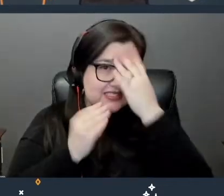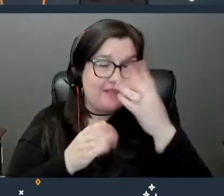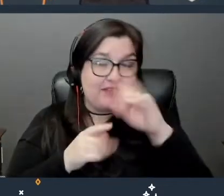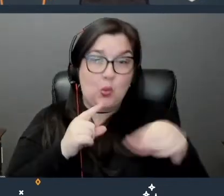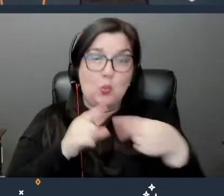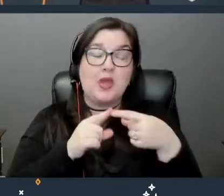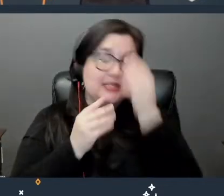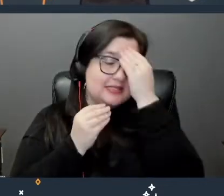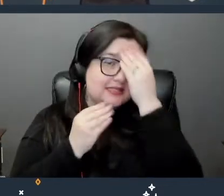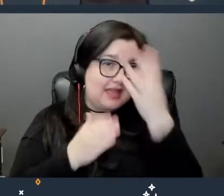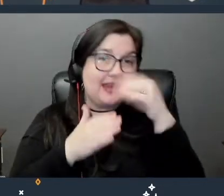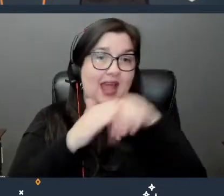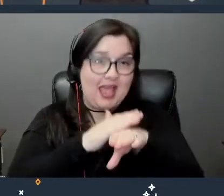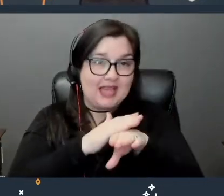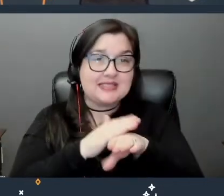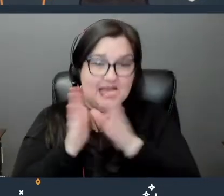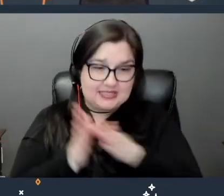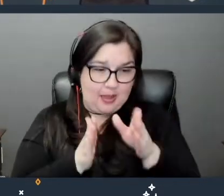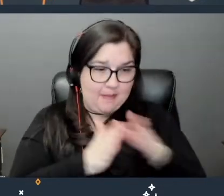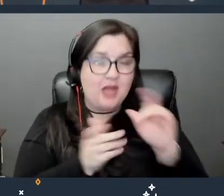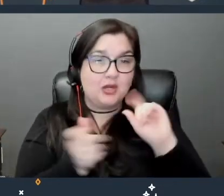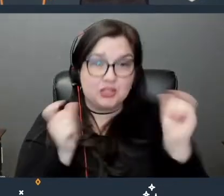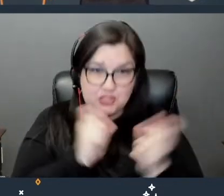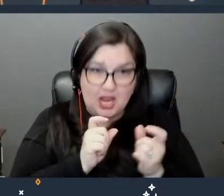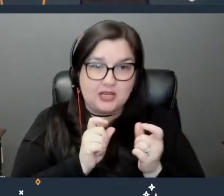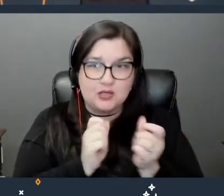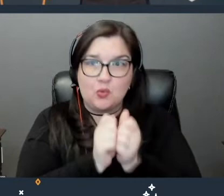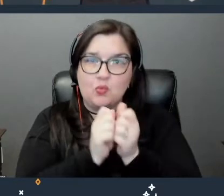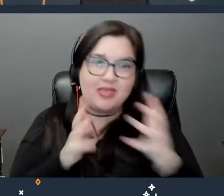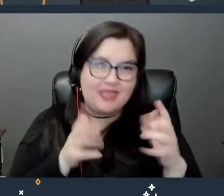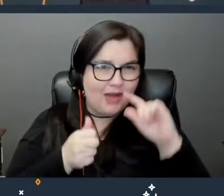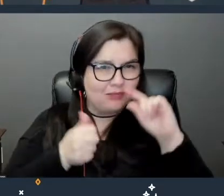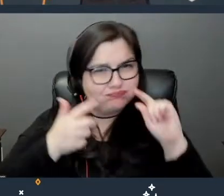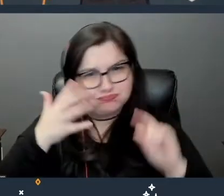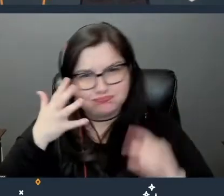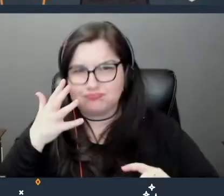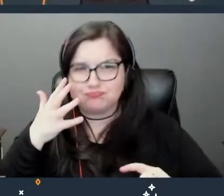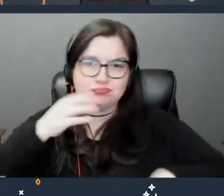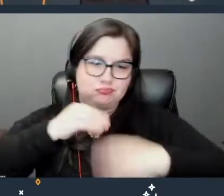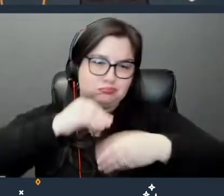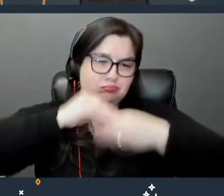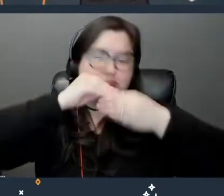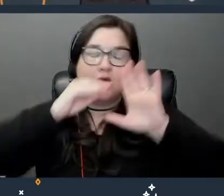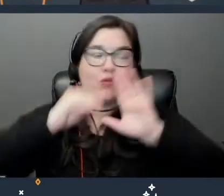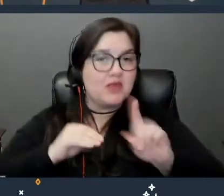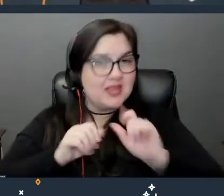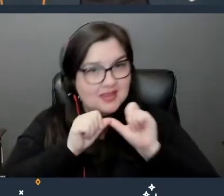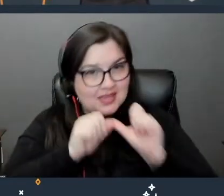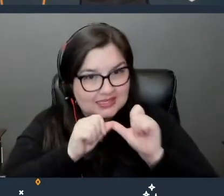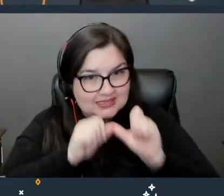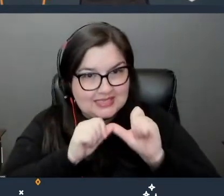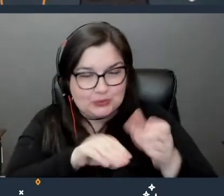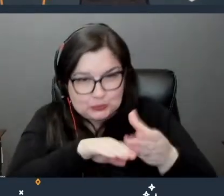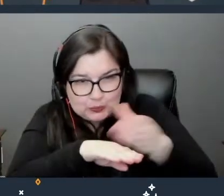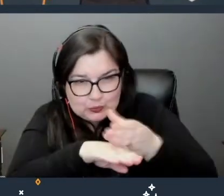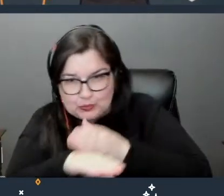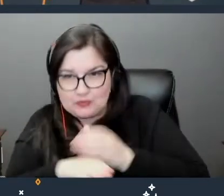without performance impact or operational overhead. And we've just continued to improve and add capability to S3 Intelligent-Tiering and we now recommend